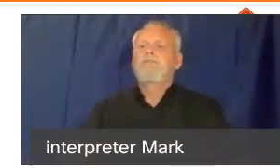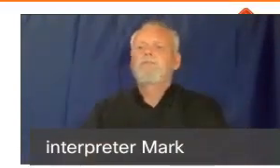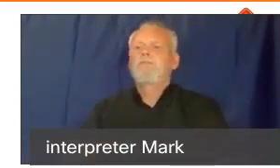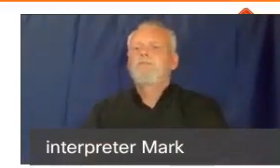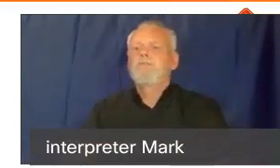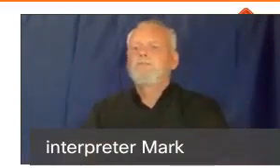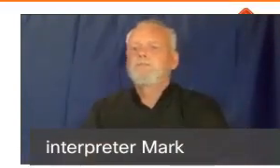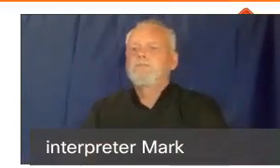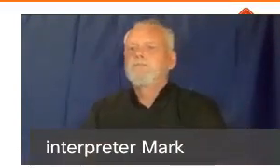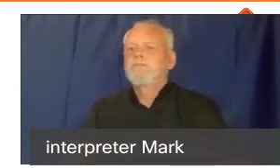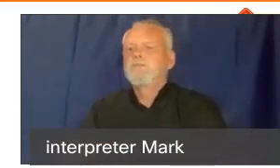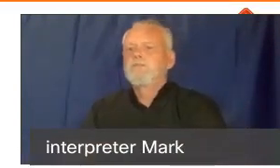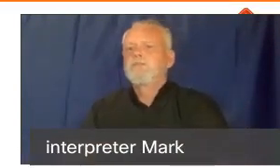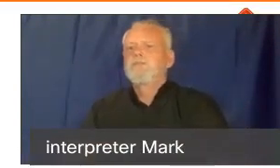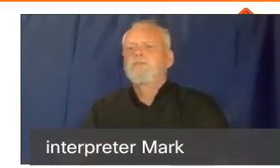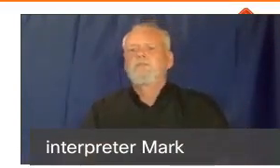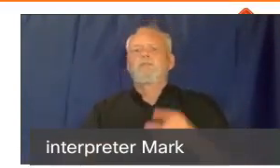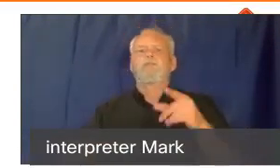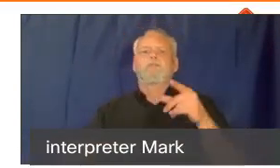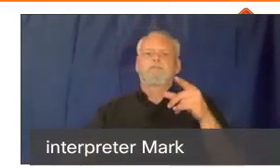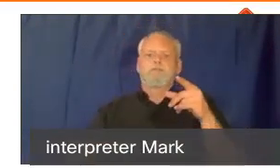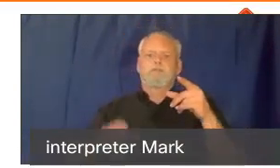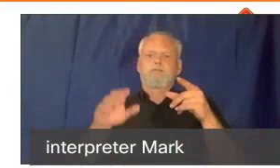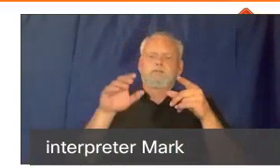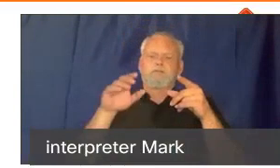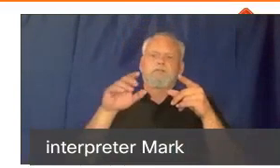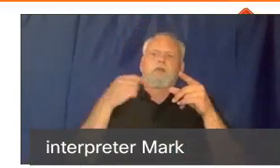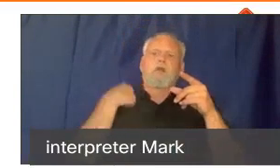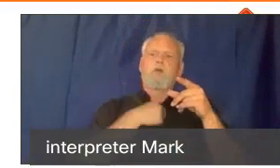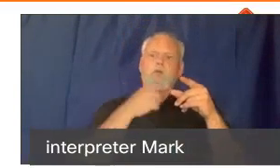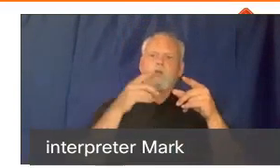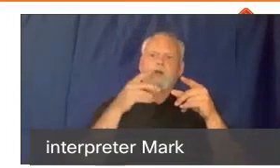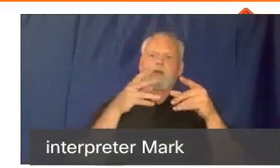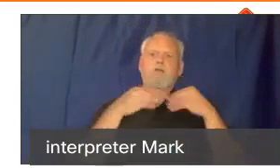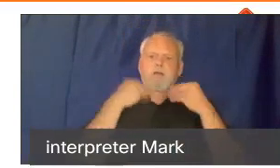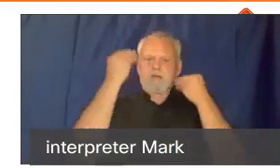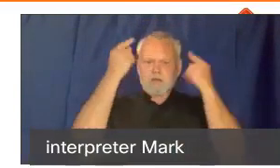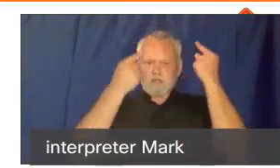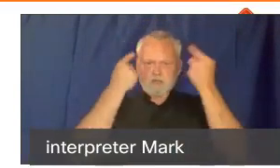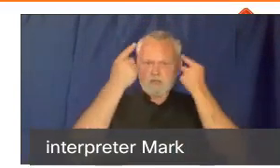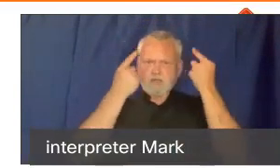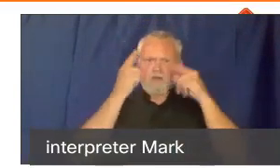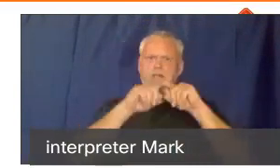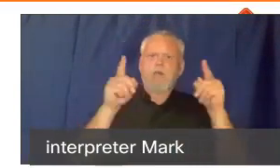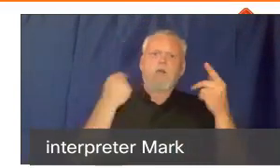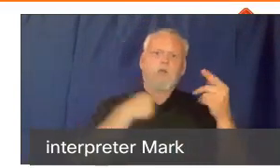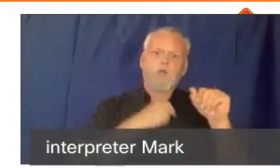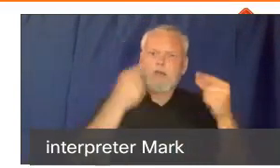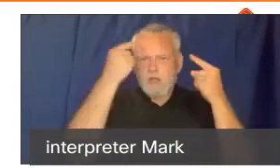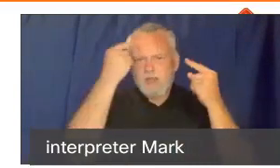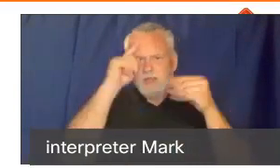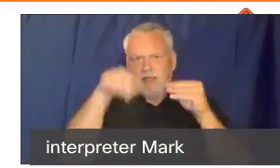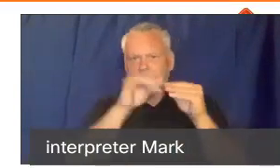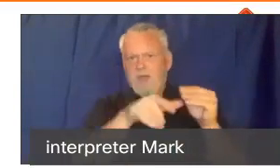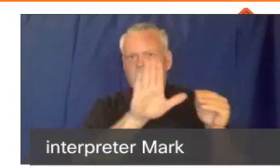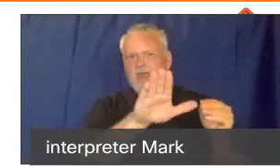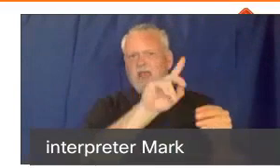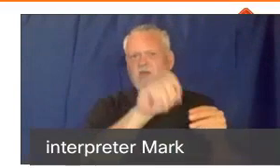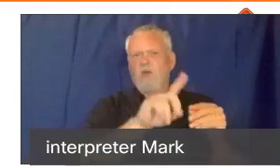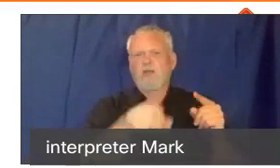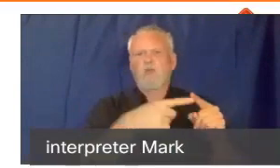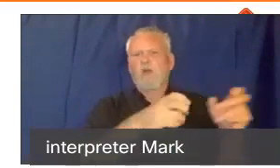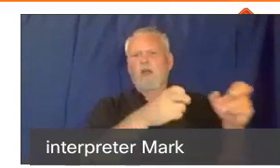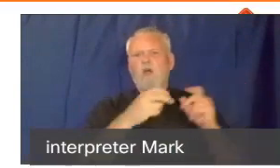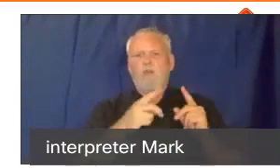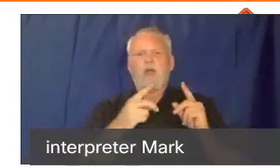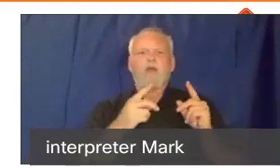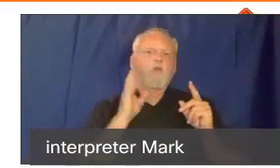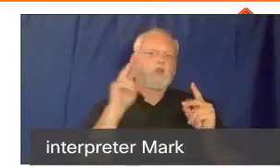And please adding feedback in space, we could take things direction but let's think about that are when we go back and we can take other comments and we just like.